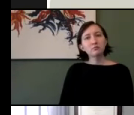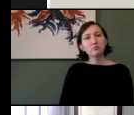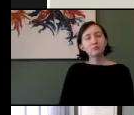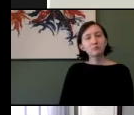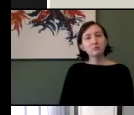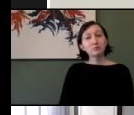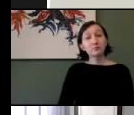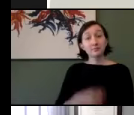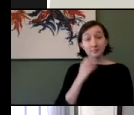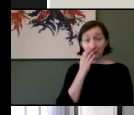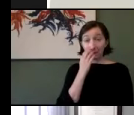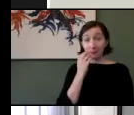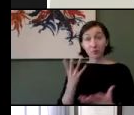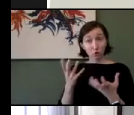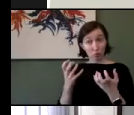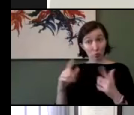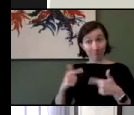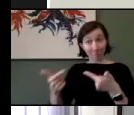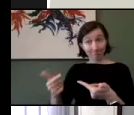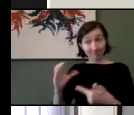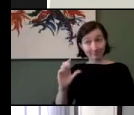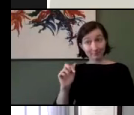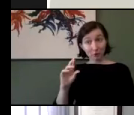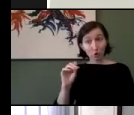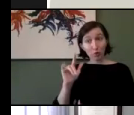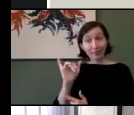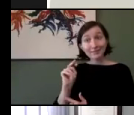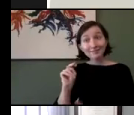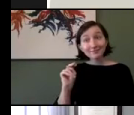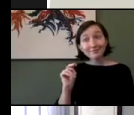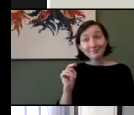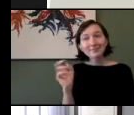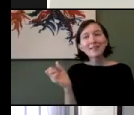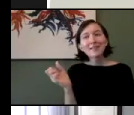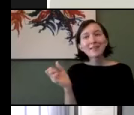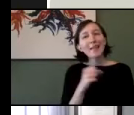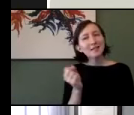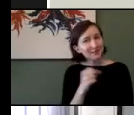Carolyn, do you want to cover this? Carolyn Philips: Absolutely.